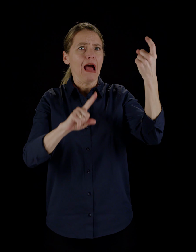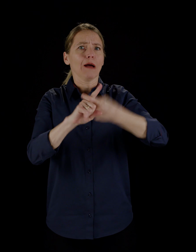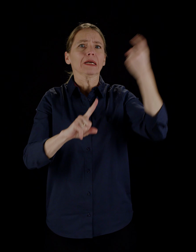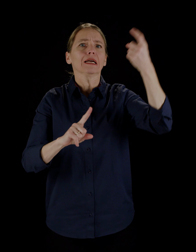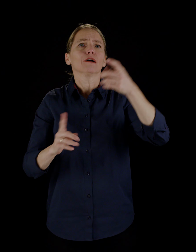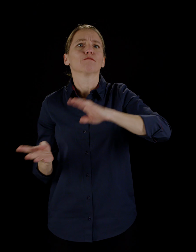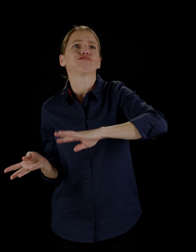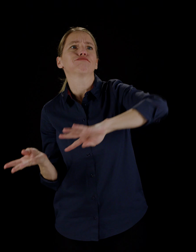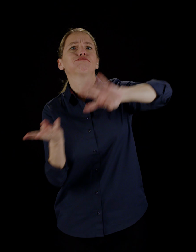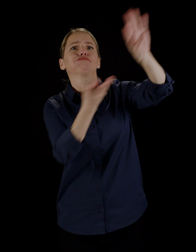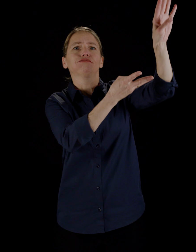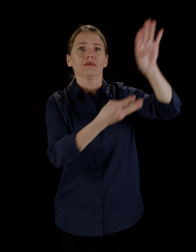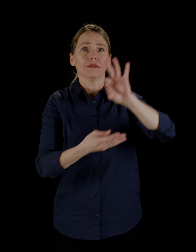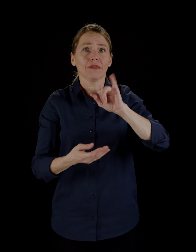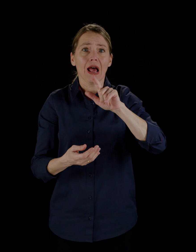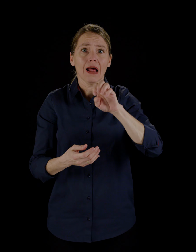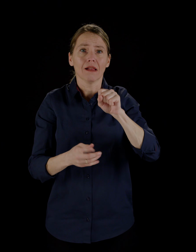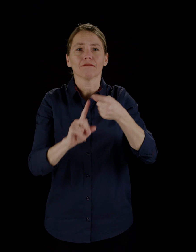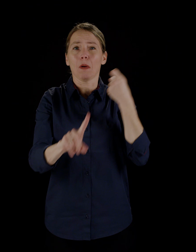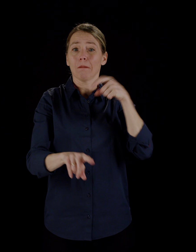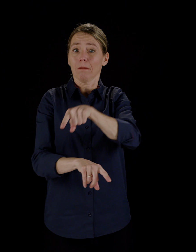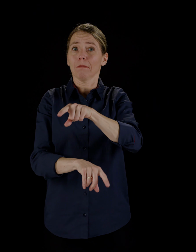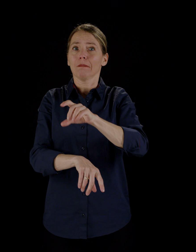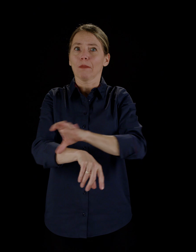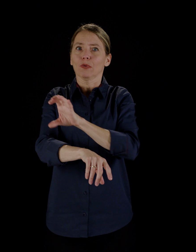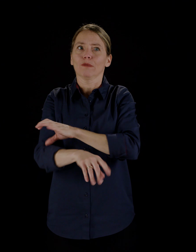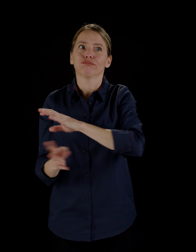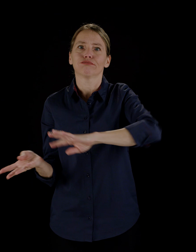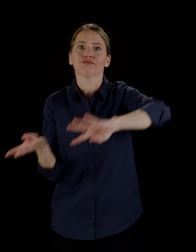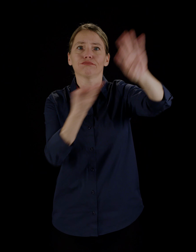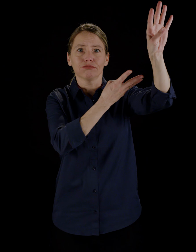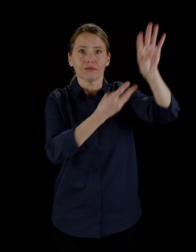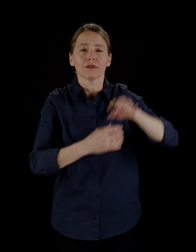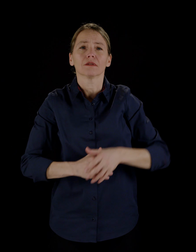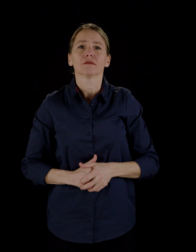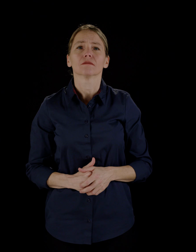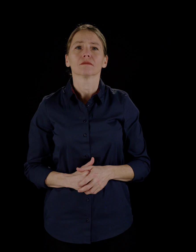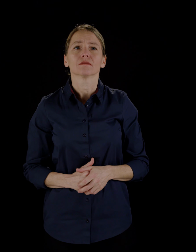1. Completely exit file-sharing applications when not in use; and